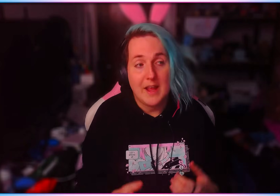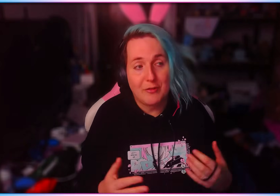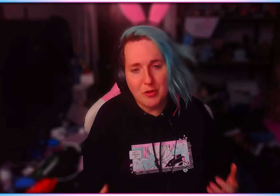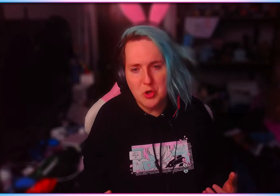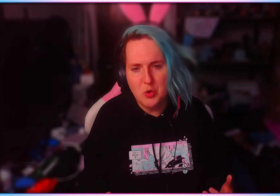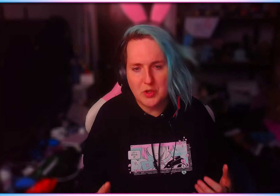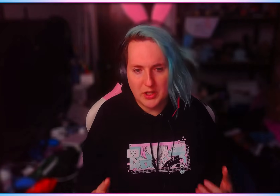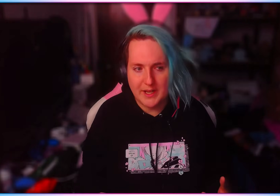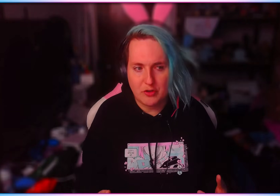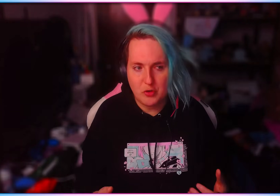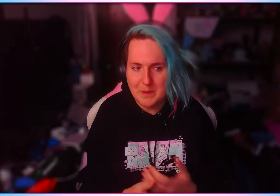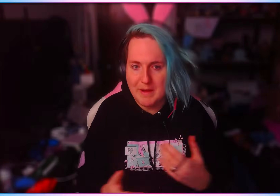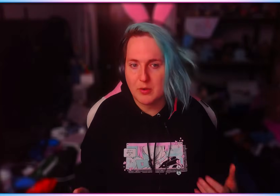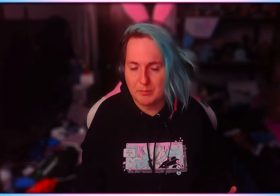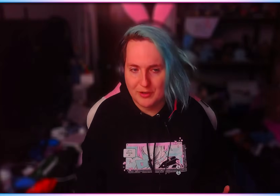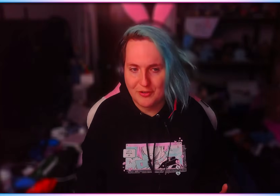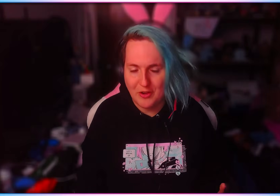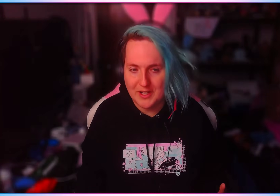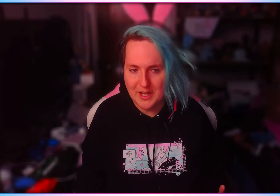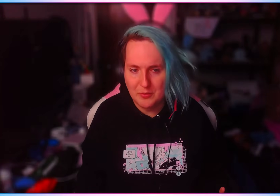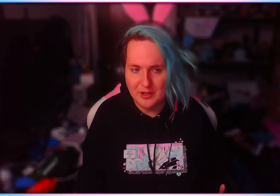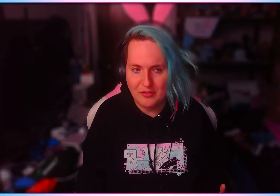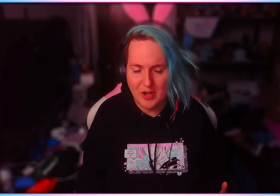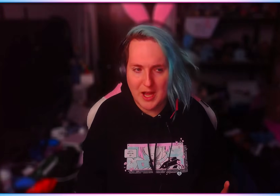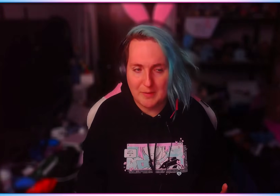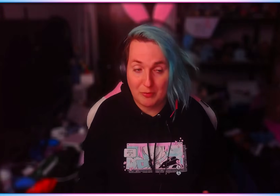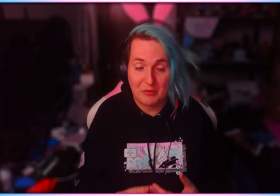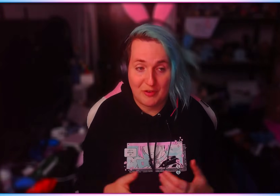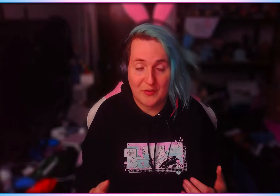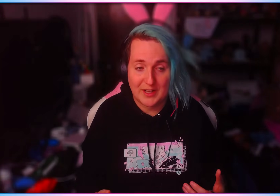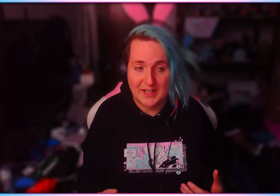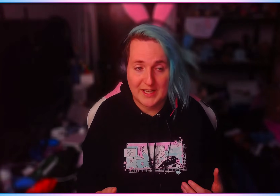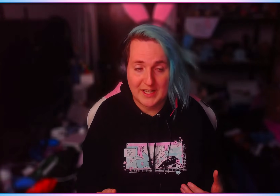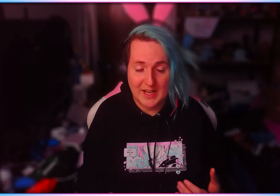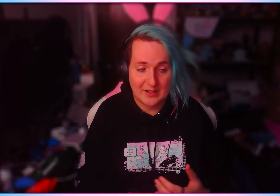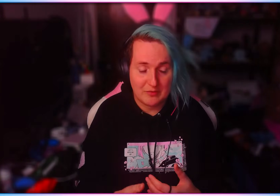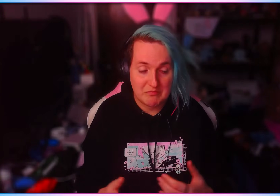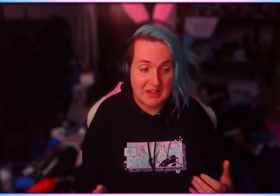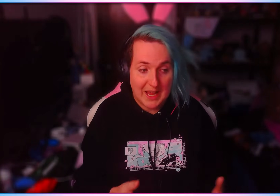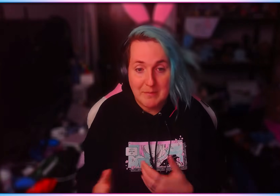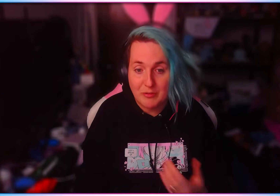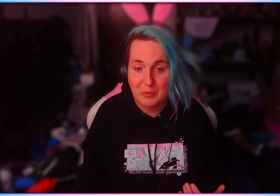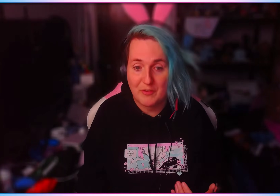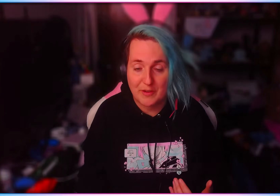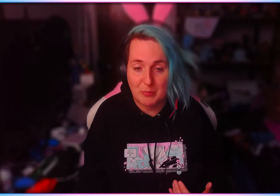As someone who would like to be better at British Sign Language, specifically in gaming specific